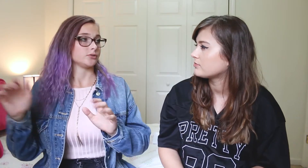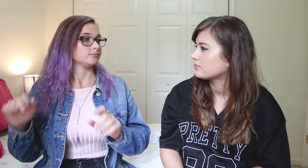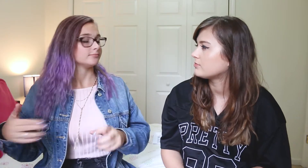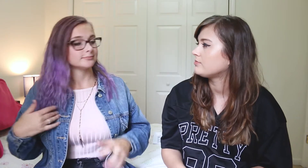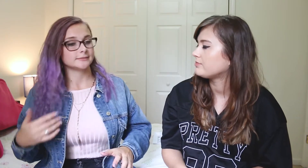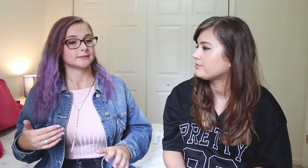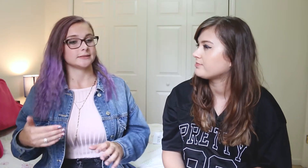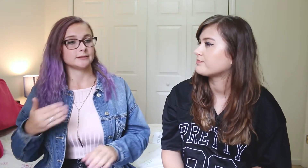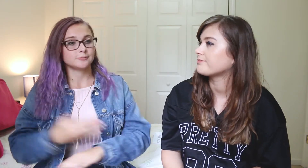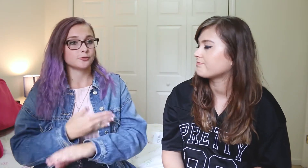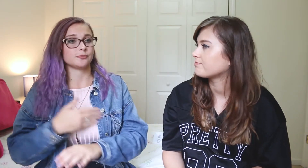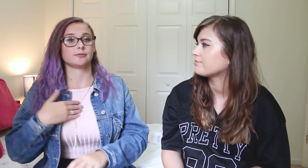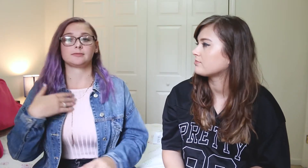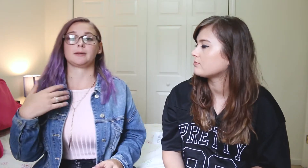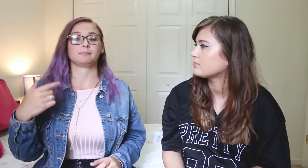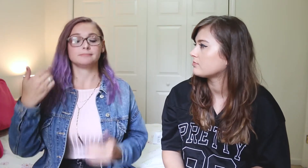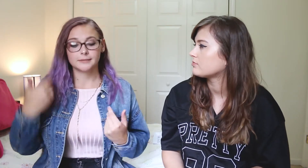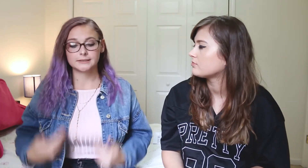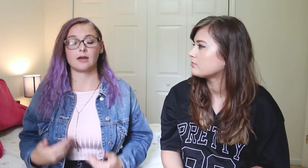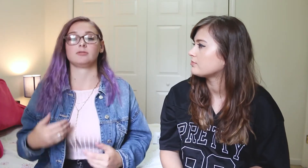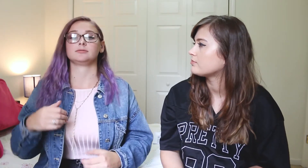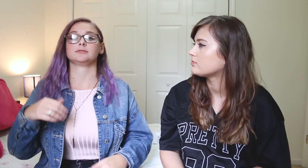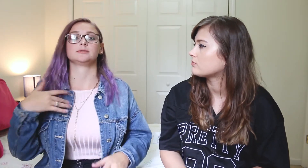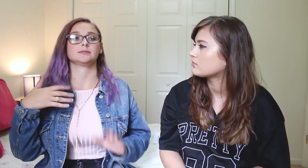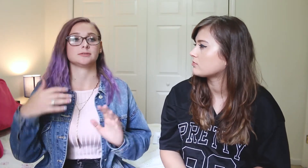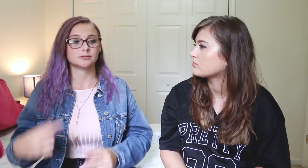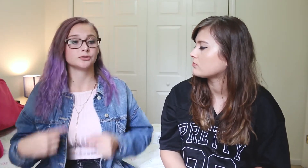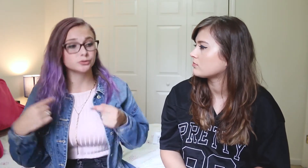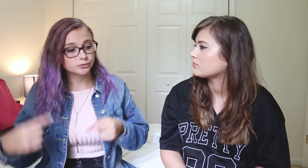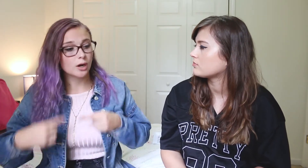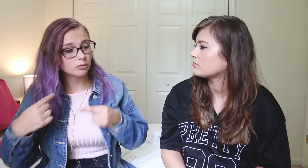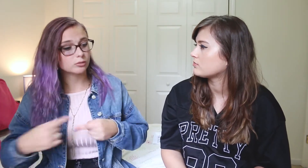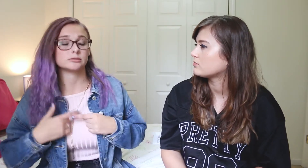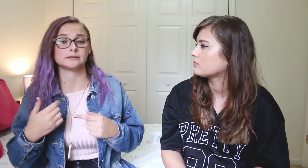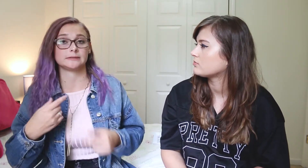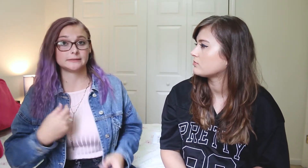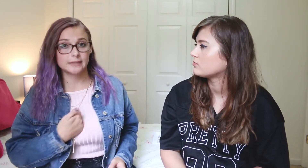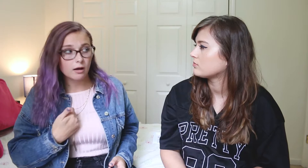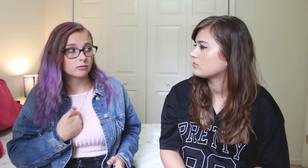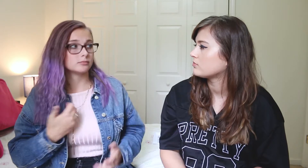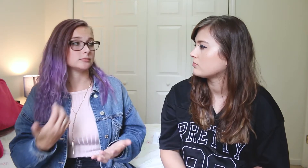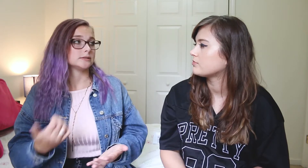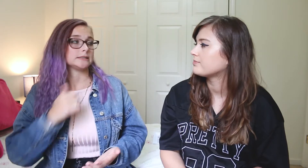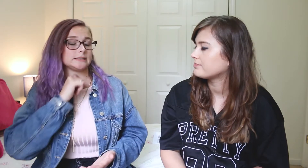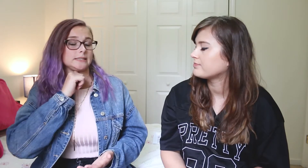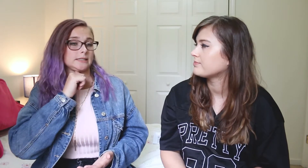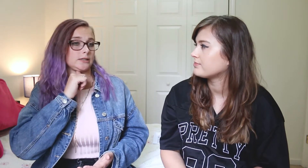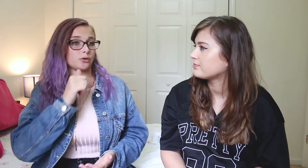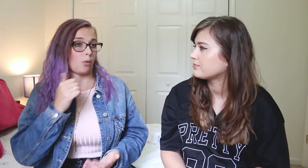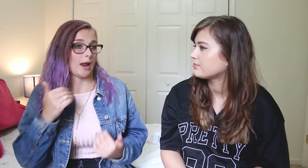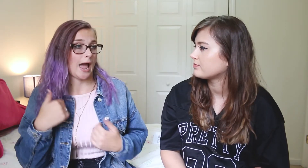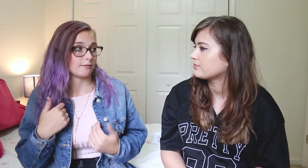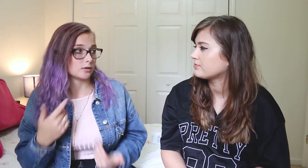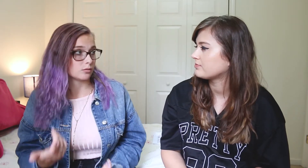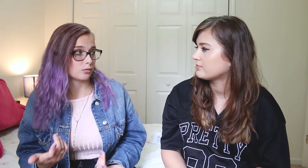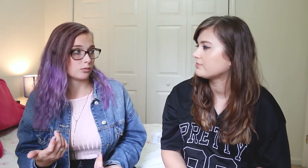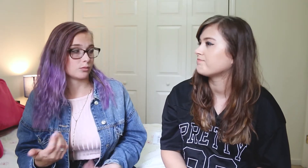I had to improve myself, struggle myself. You don't really have to.